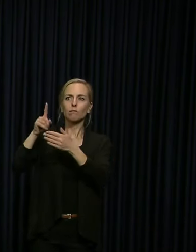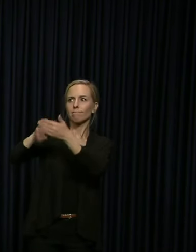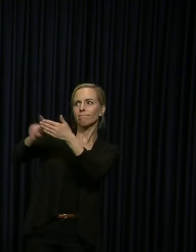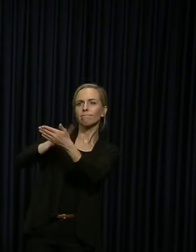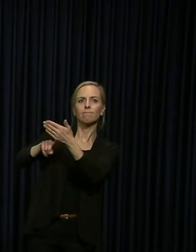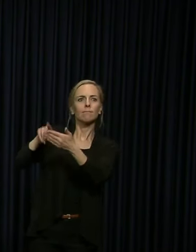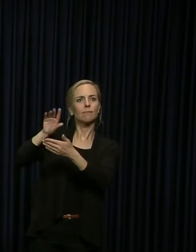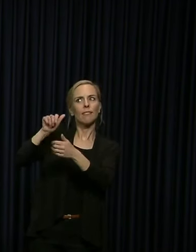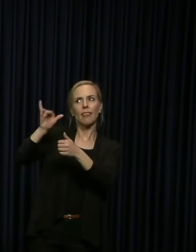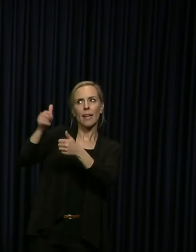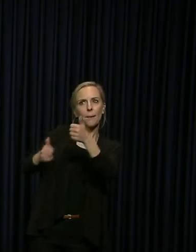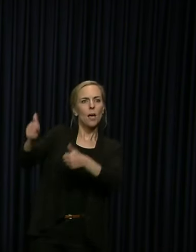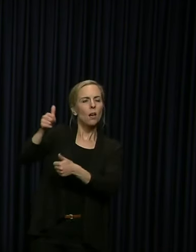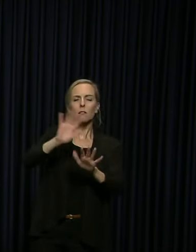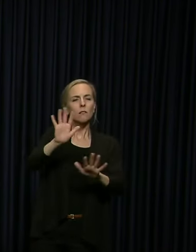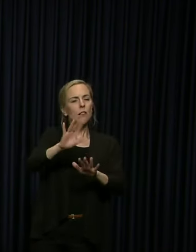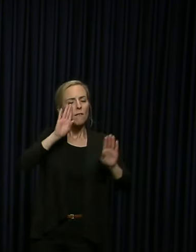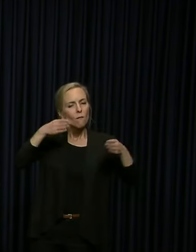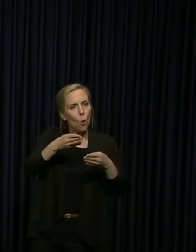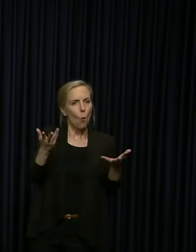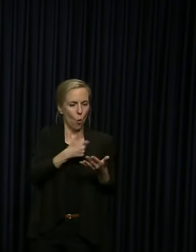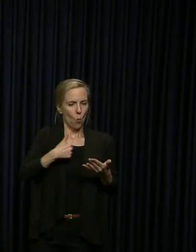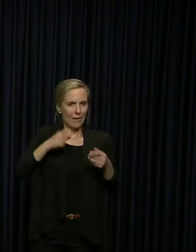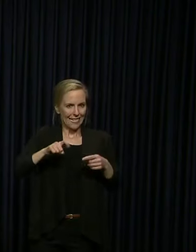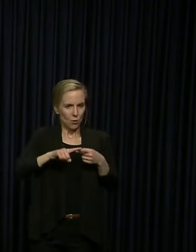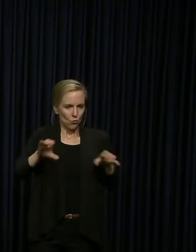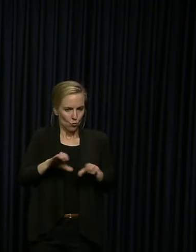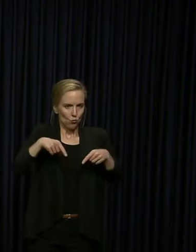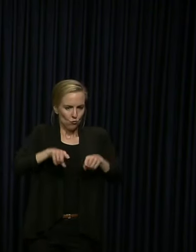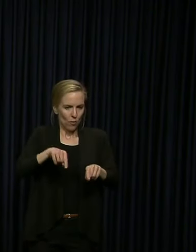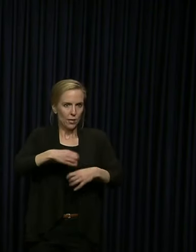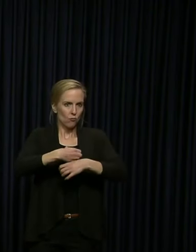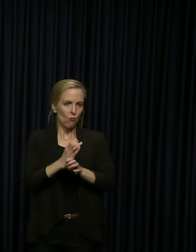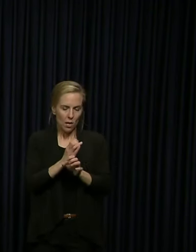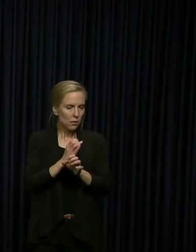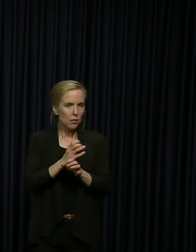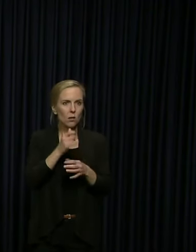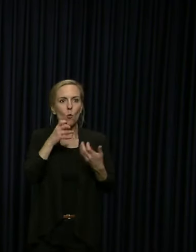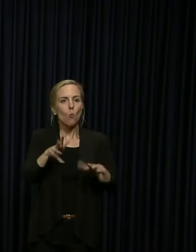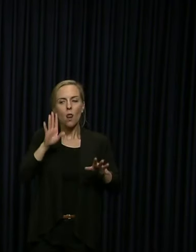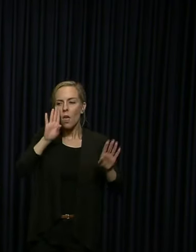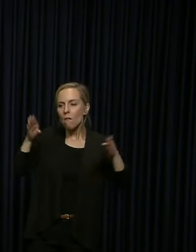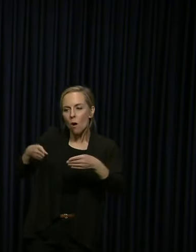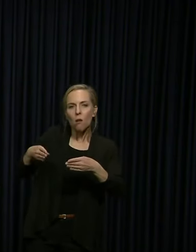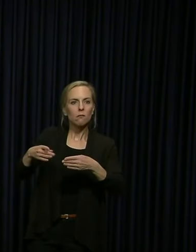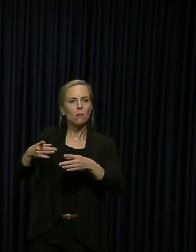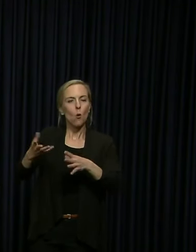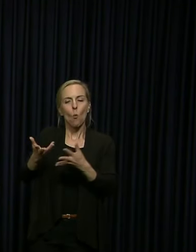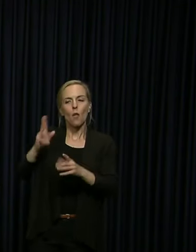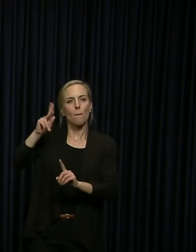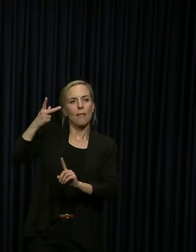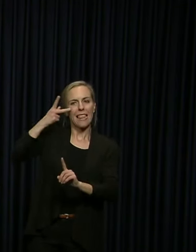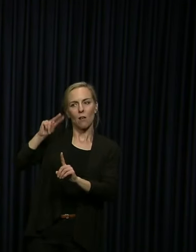OUR OWN. ALL RIGHT. SO WE'VE GOT THE START OF ANOTHER WEEK. WE HAVE THE END OF A BEAUTIFUL